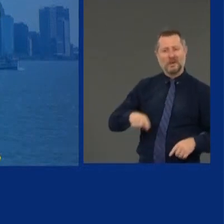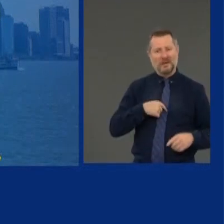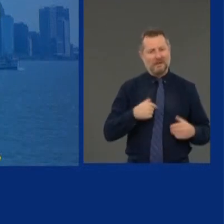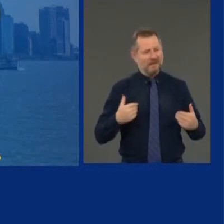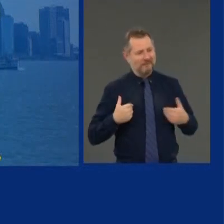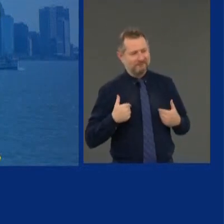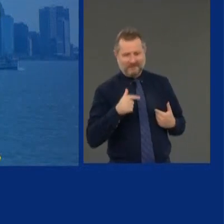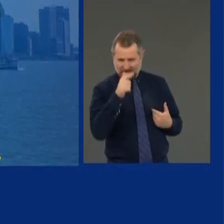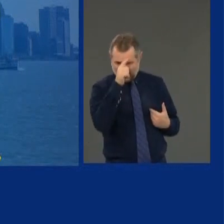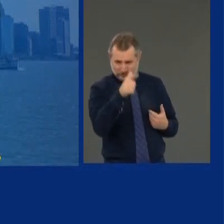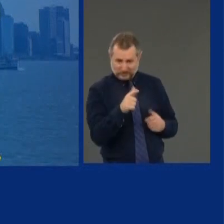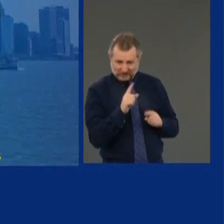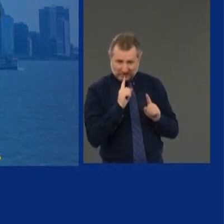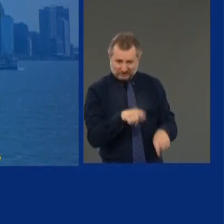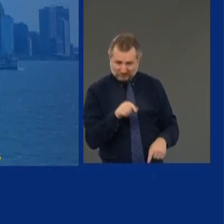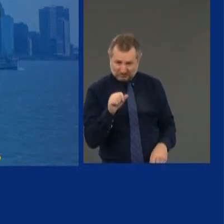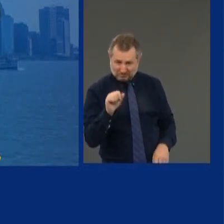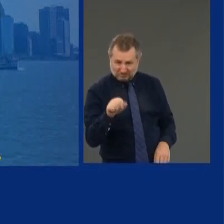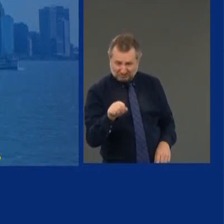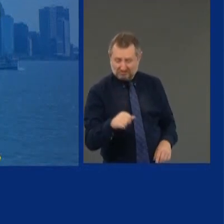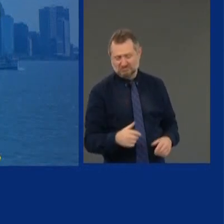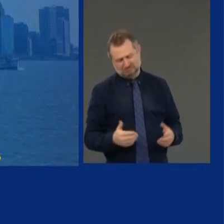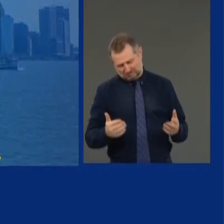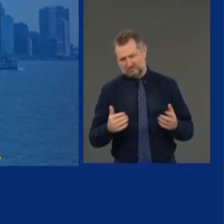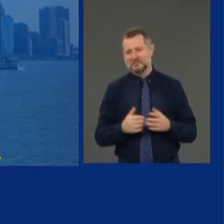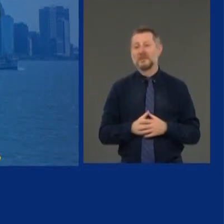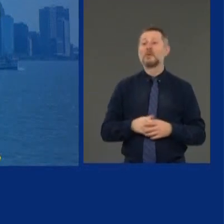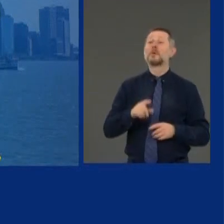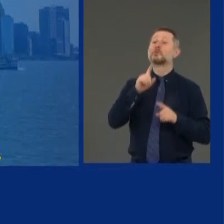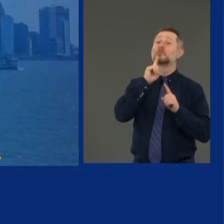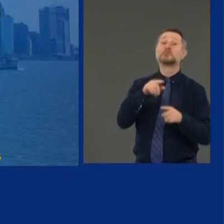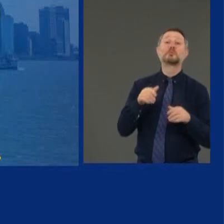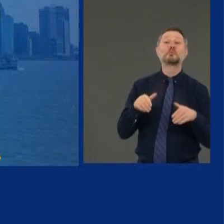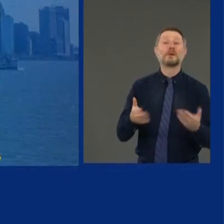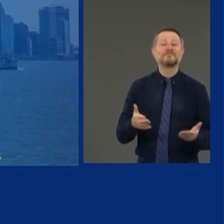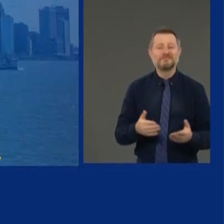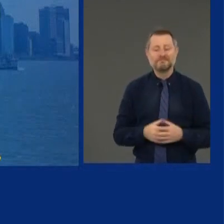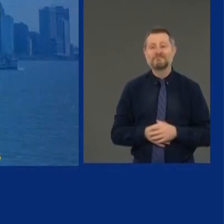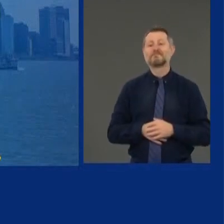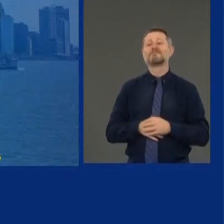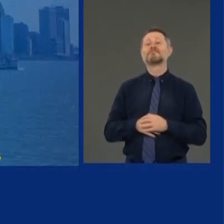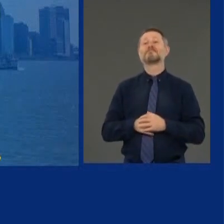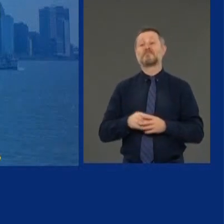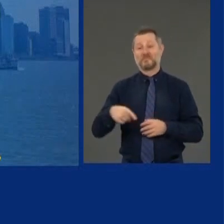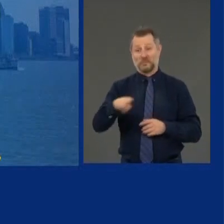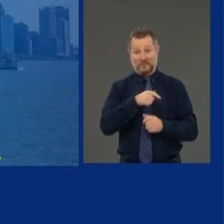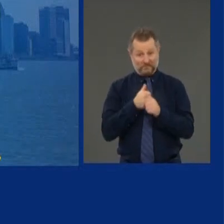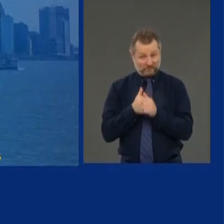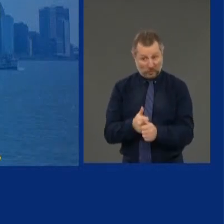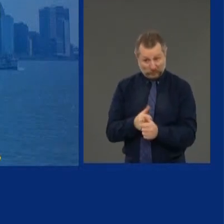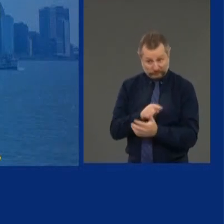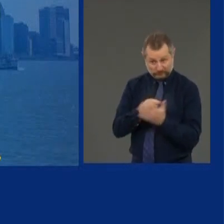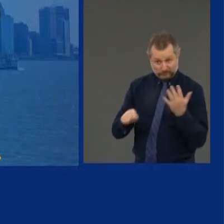QUESTION TO ASK.